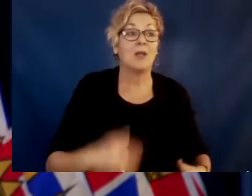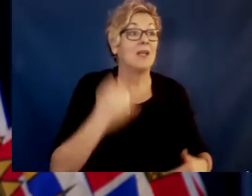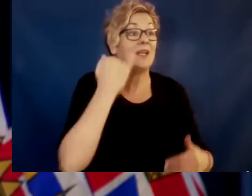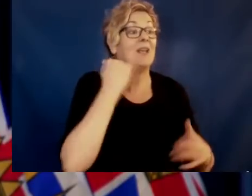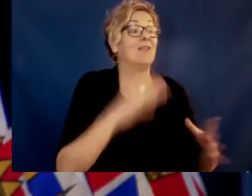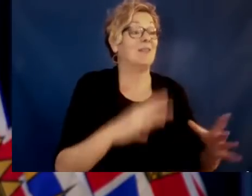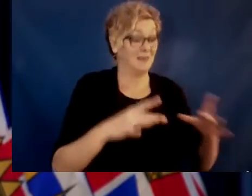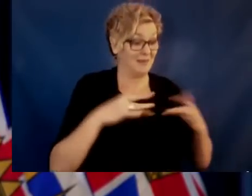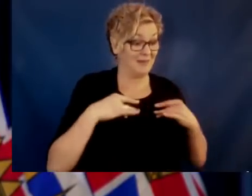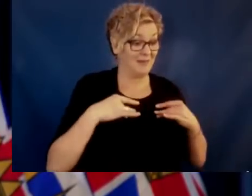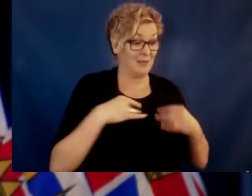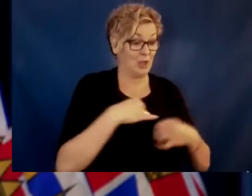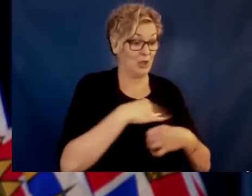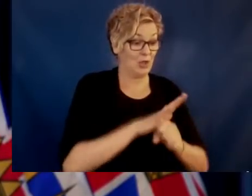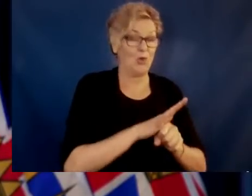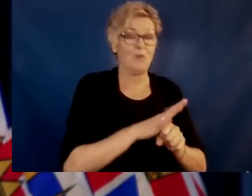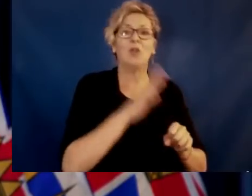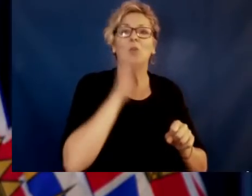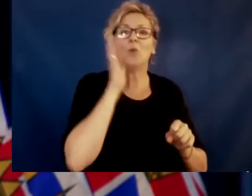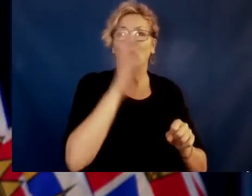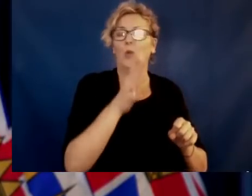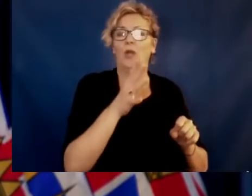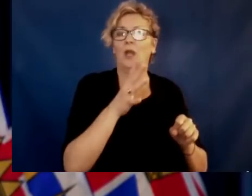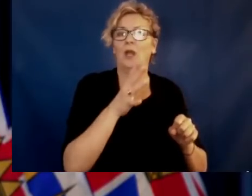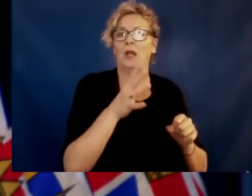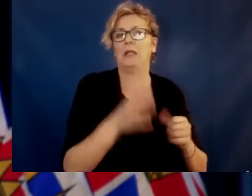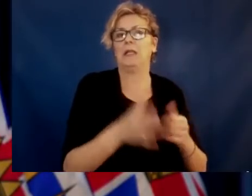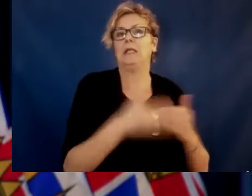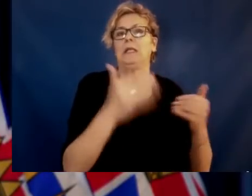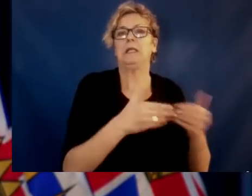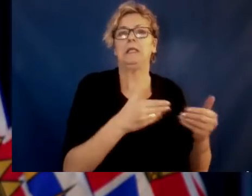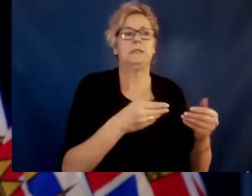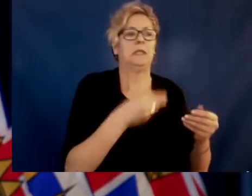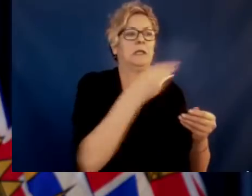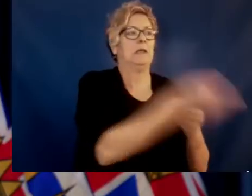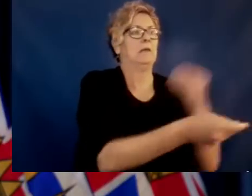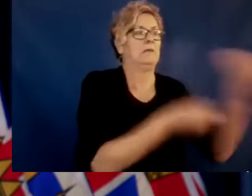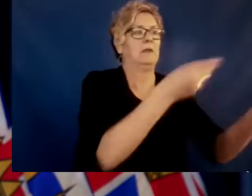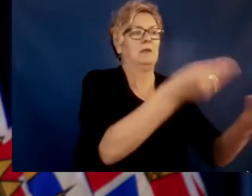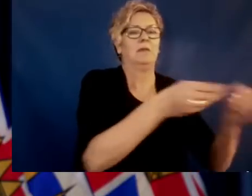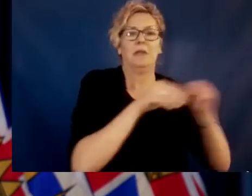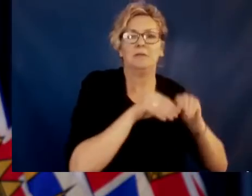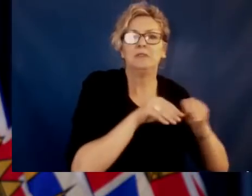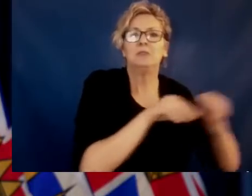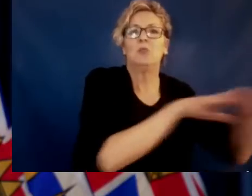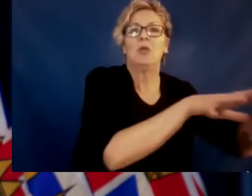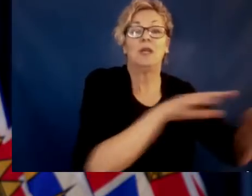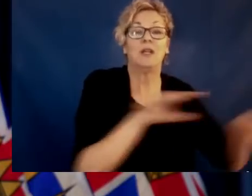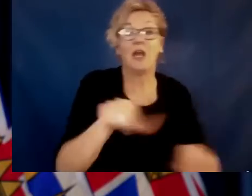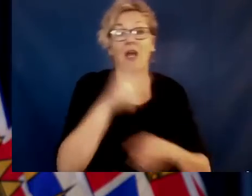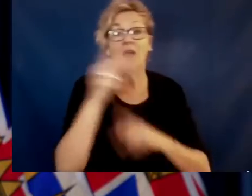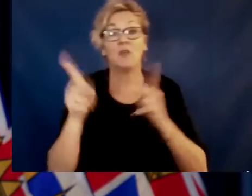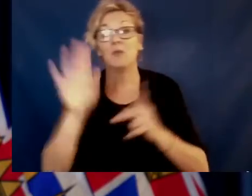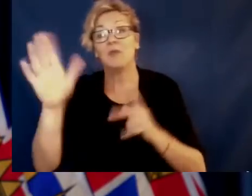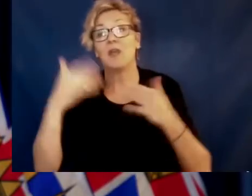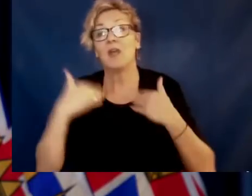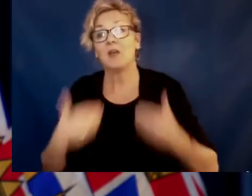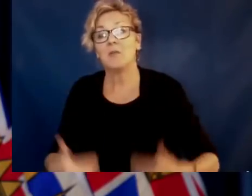the virus than others. Next question is from Keith Baldry, Global News. On the flu vaccine, pharmacists are